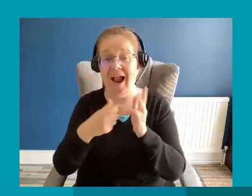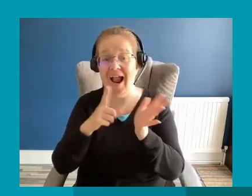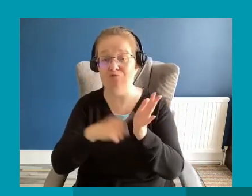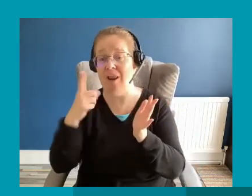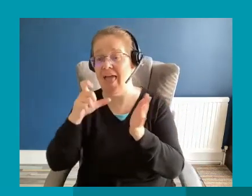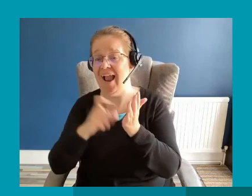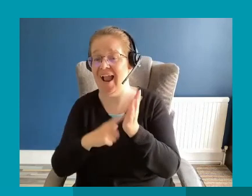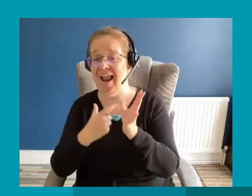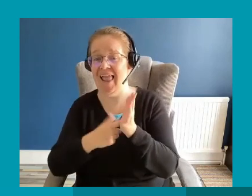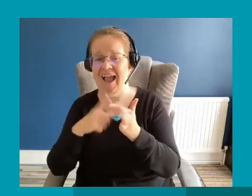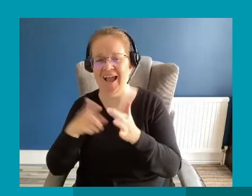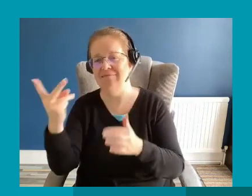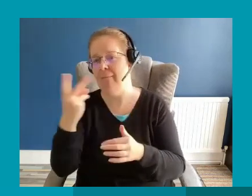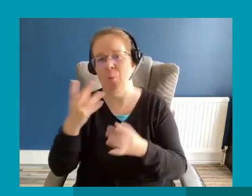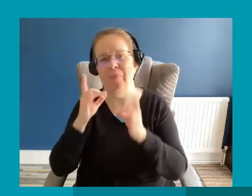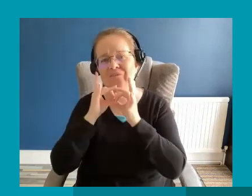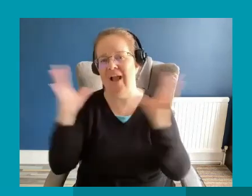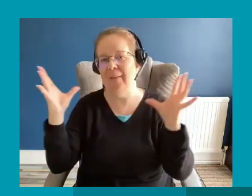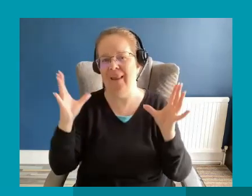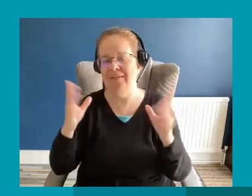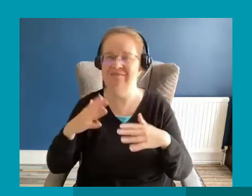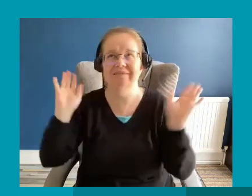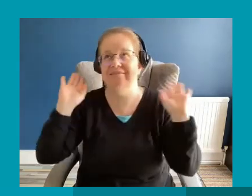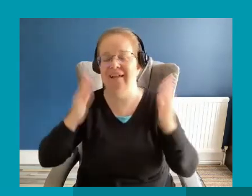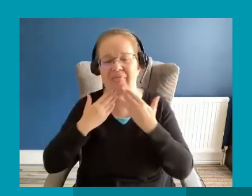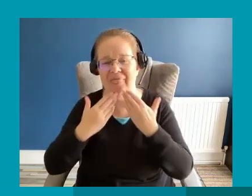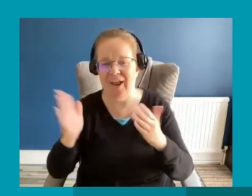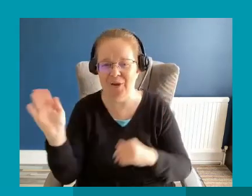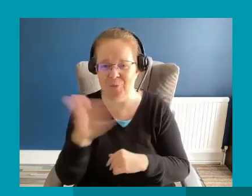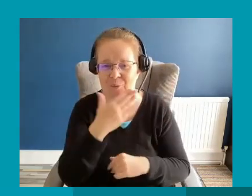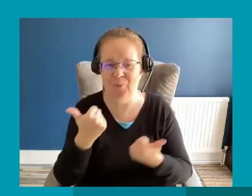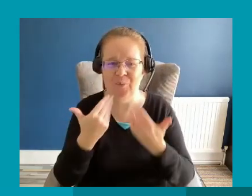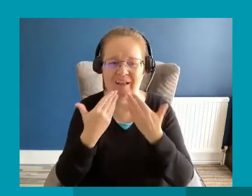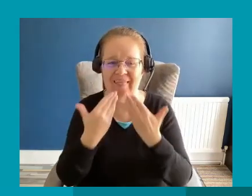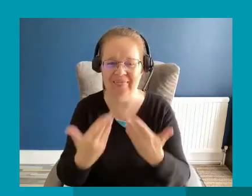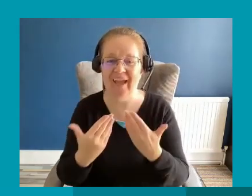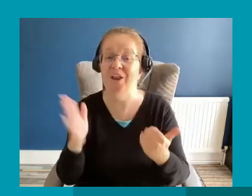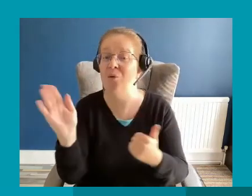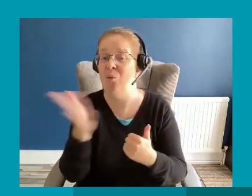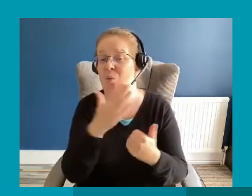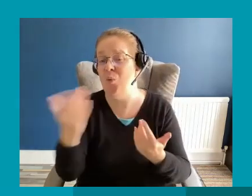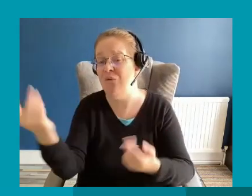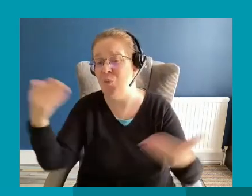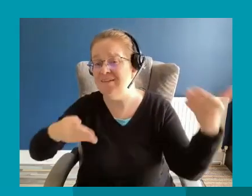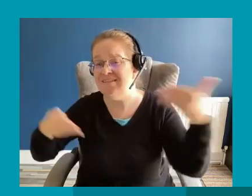You've just been fabulous as ever. Thank you all and thank you